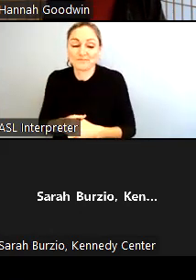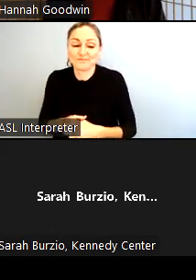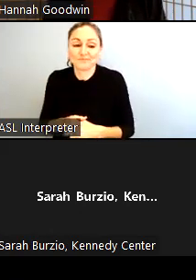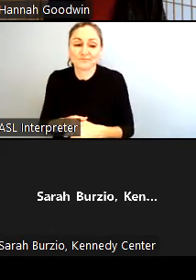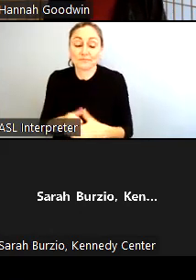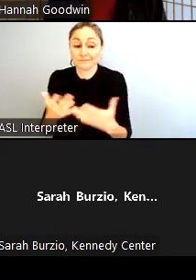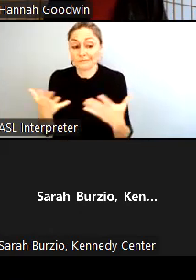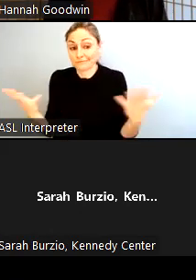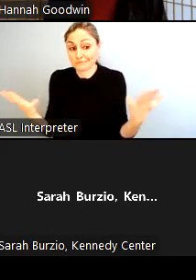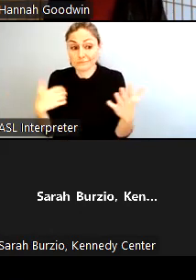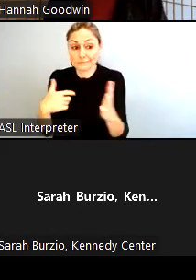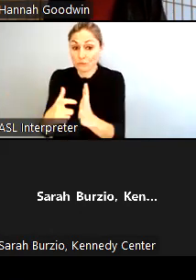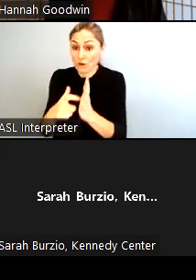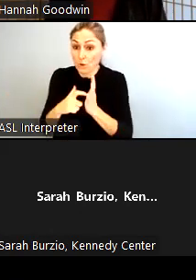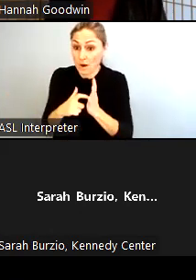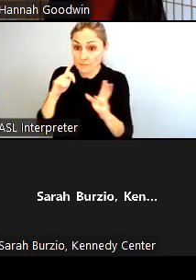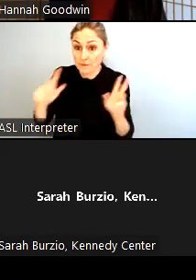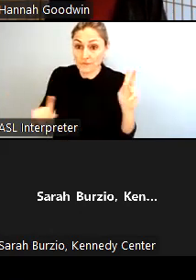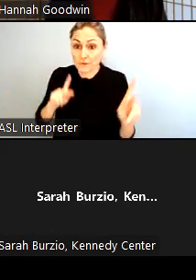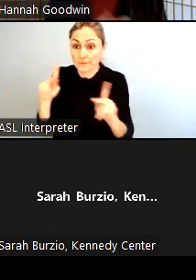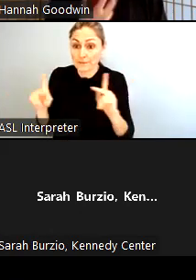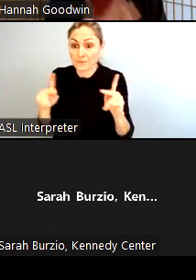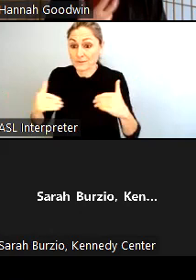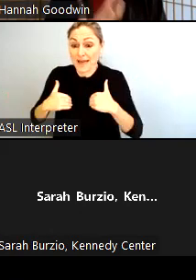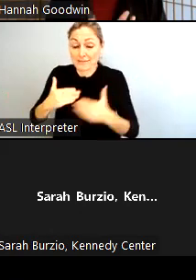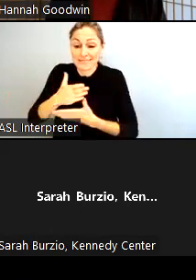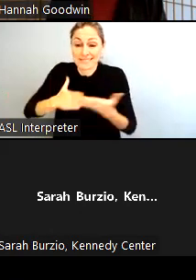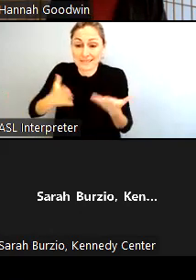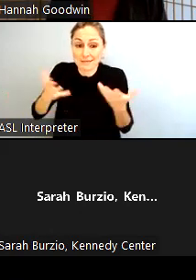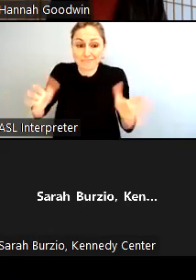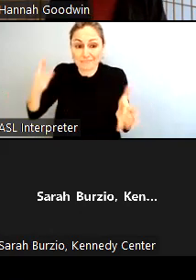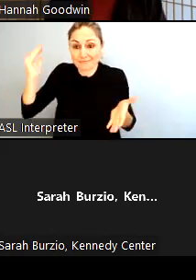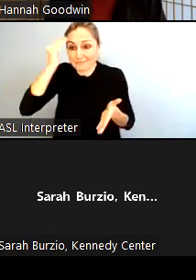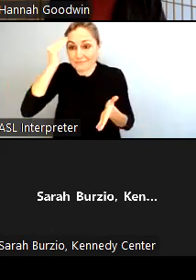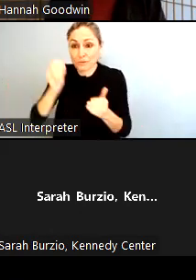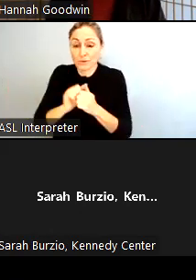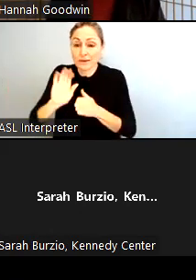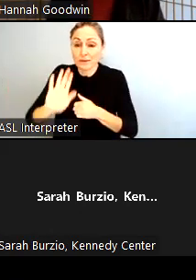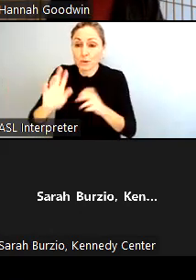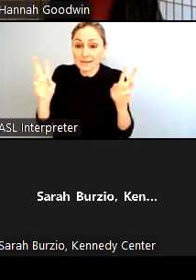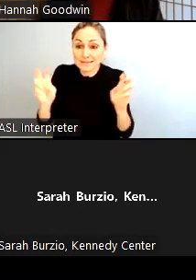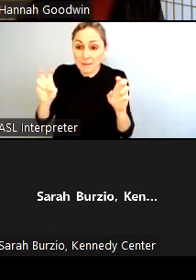Is there requirement for people to have some familiarity with the topic ahead of time?